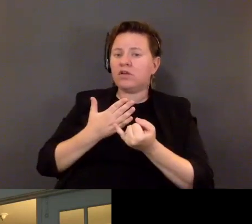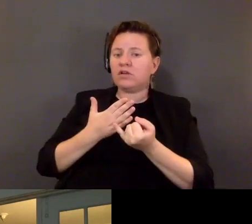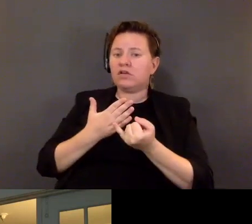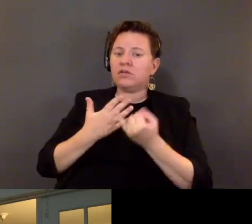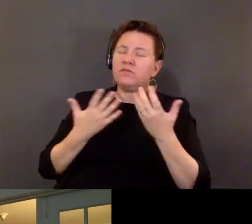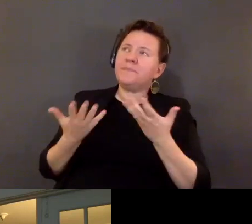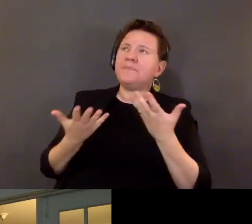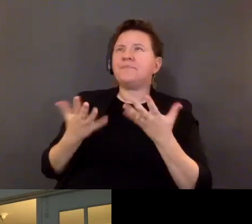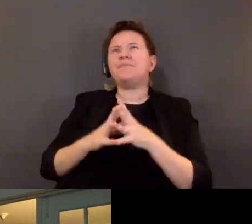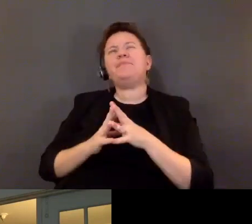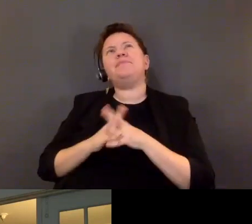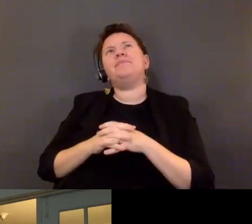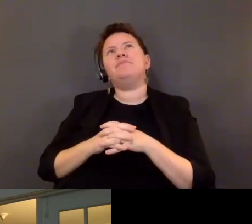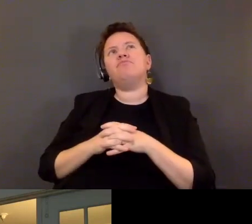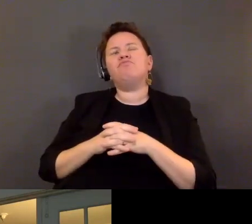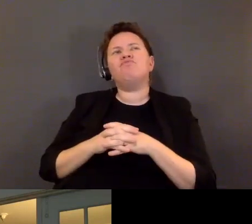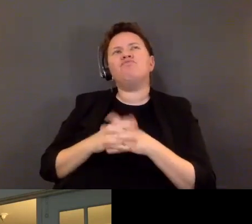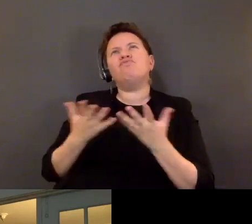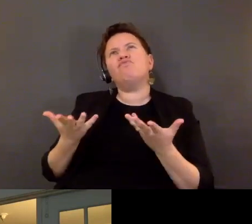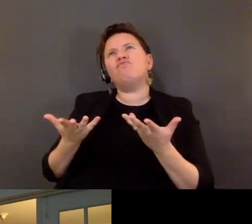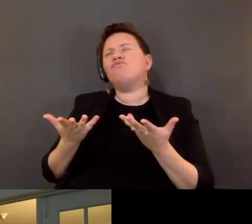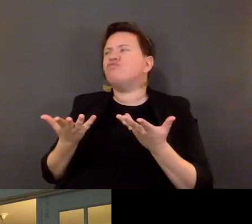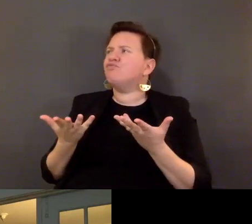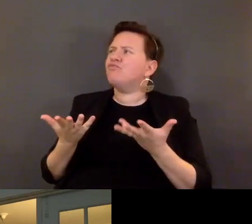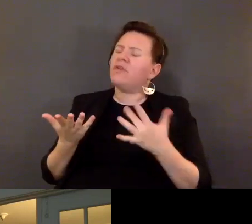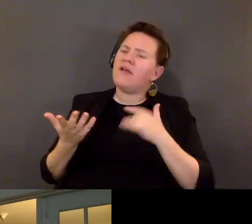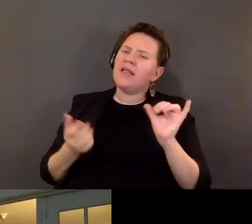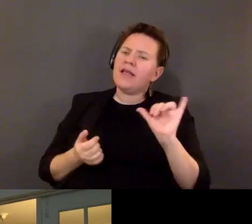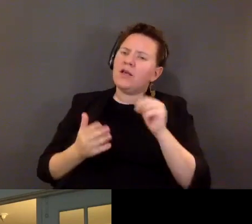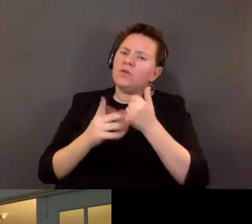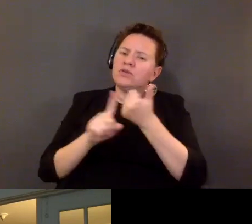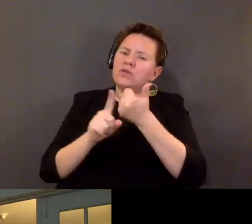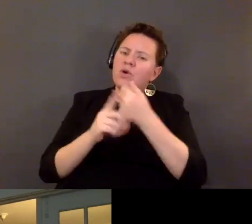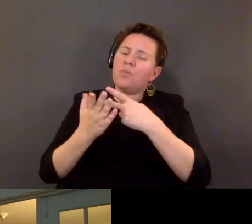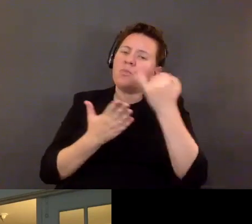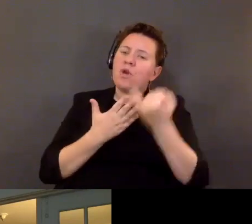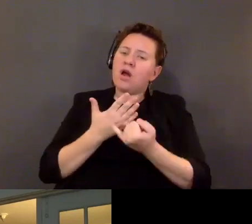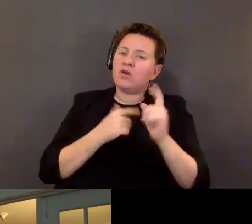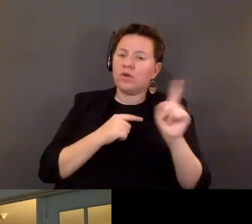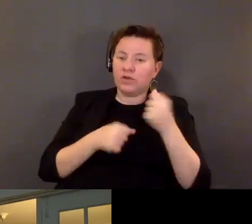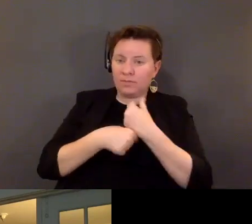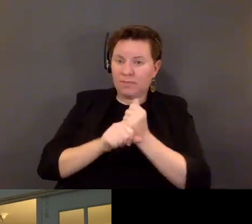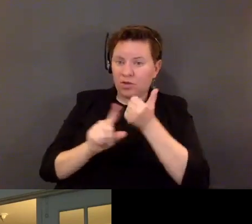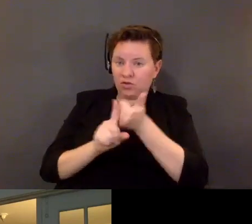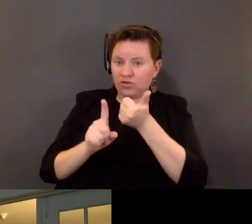i don't know it struck me as a project where you make yourself whole